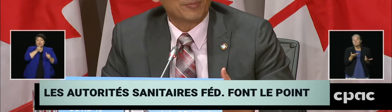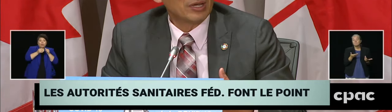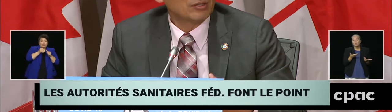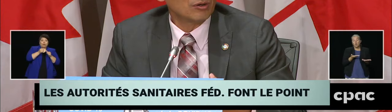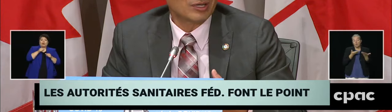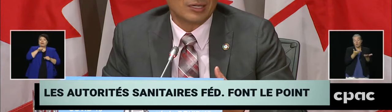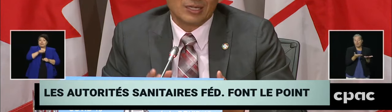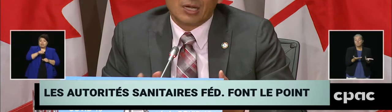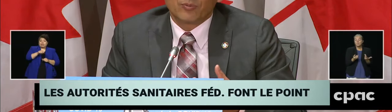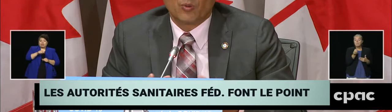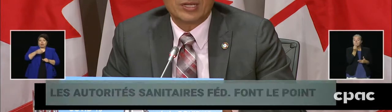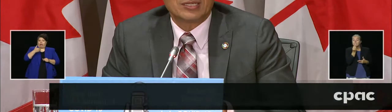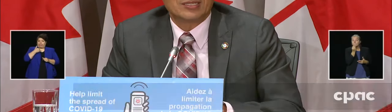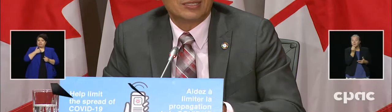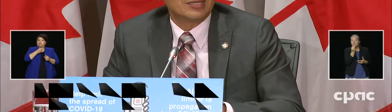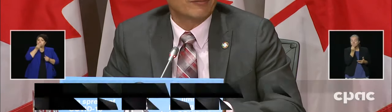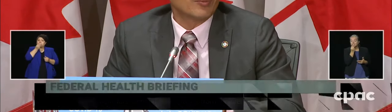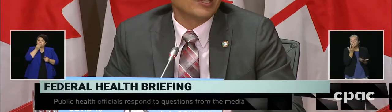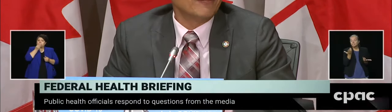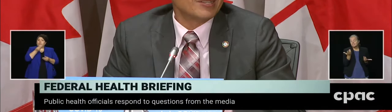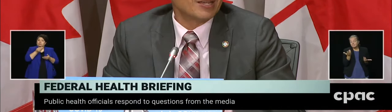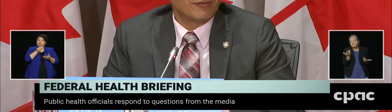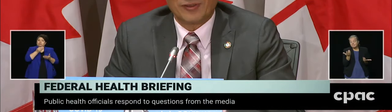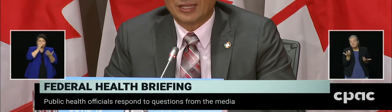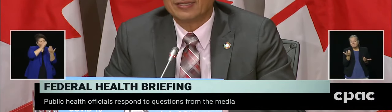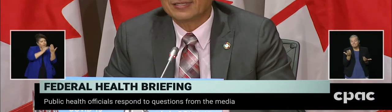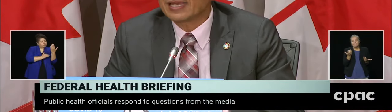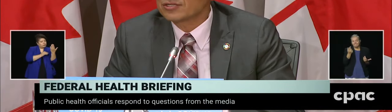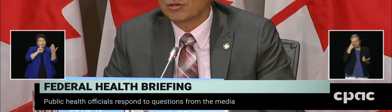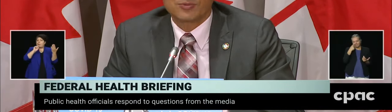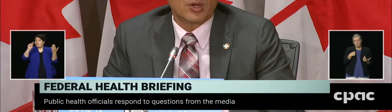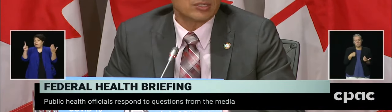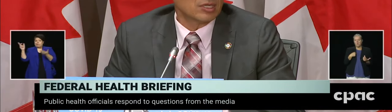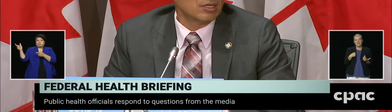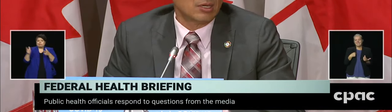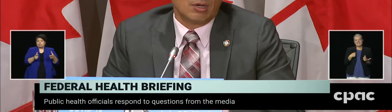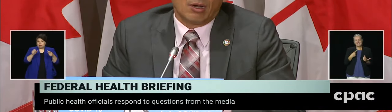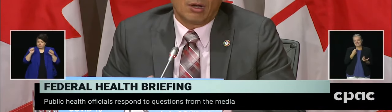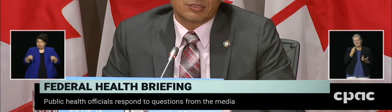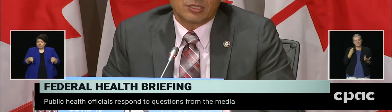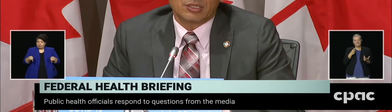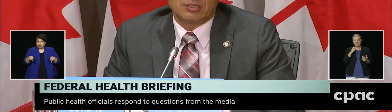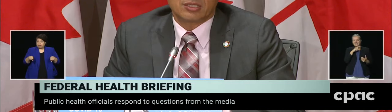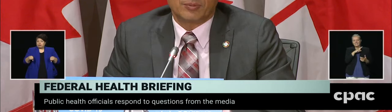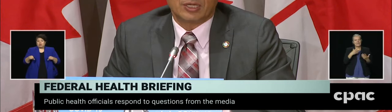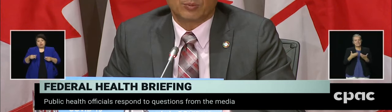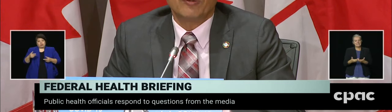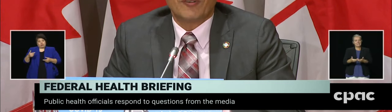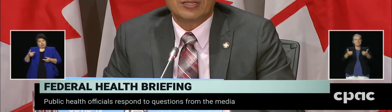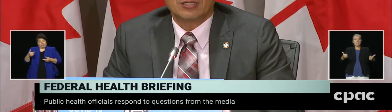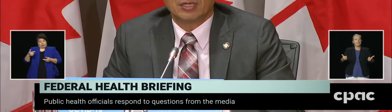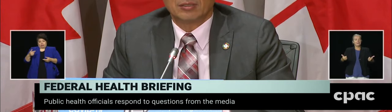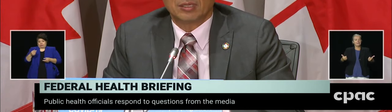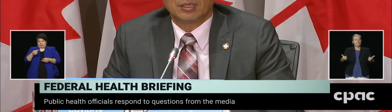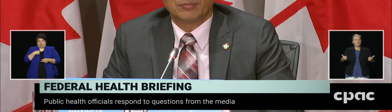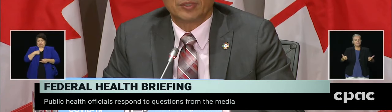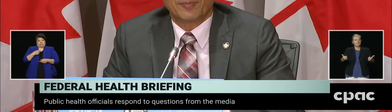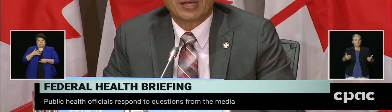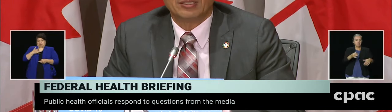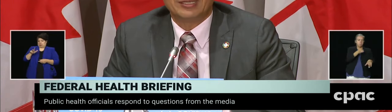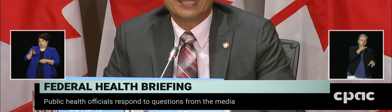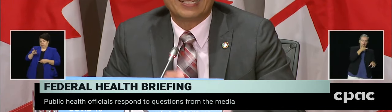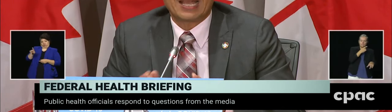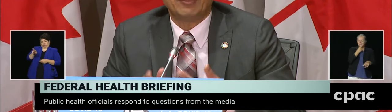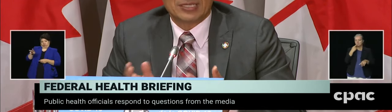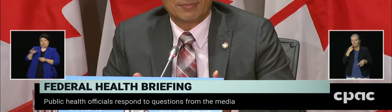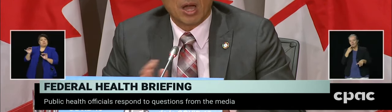BARS THAT ALSO OFFER, YOU KNOW,